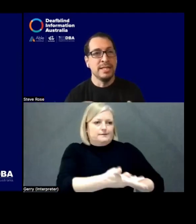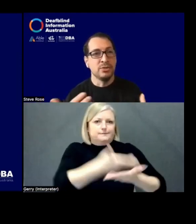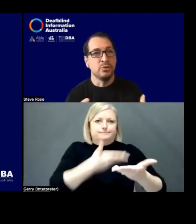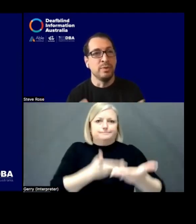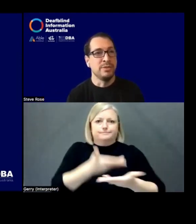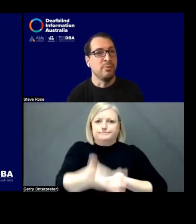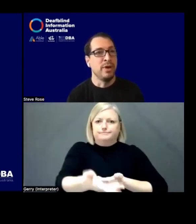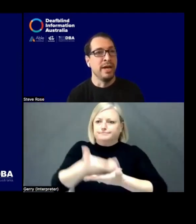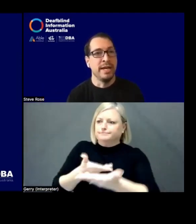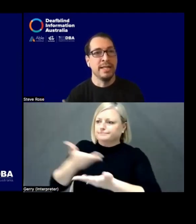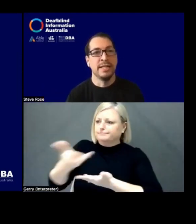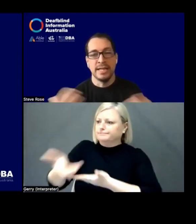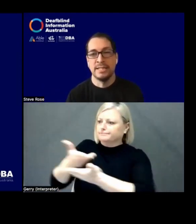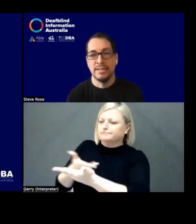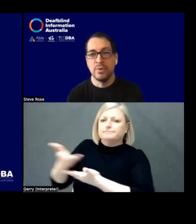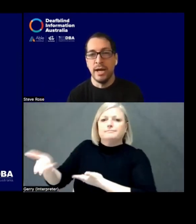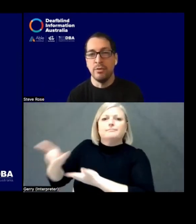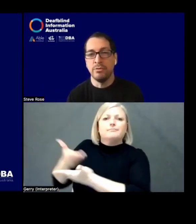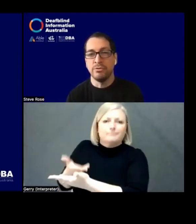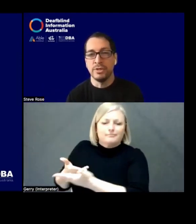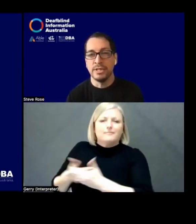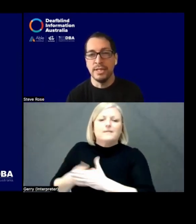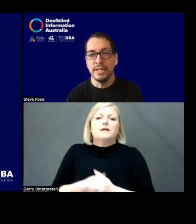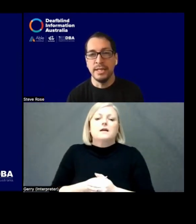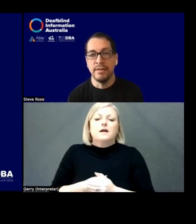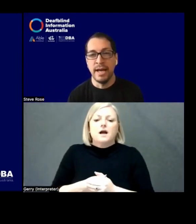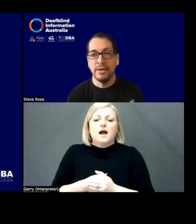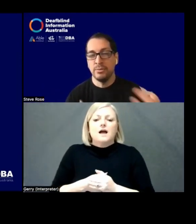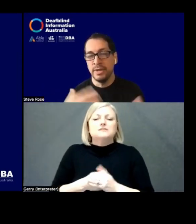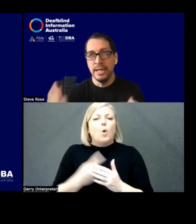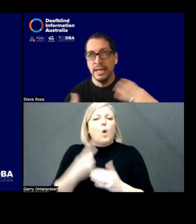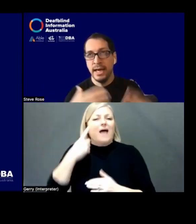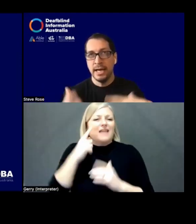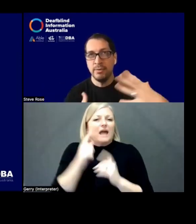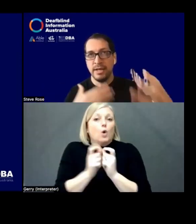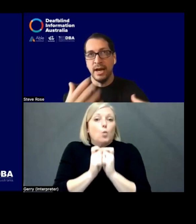There isn't always one way. I think that's quite helpful for us, thinking about how do we